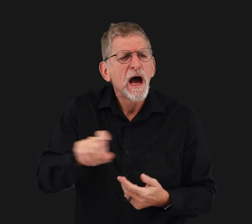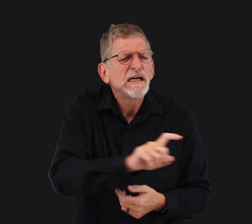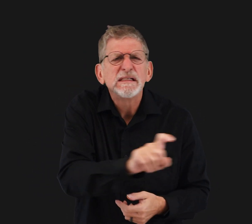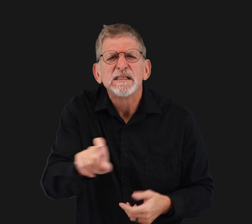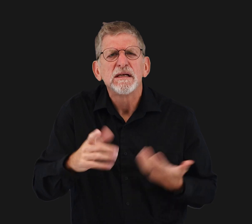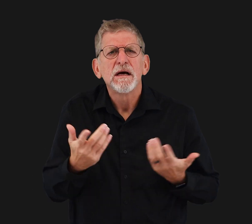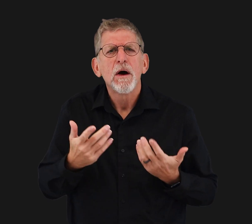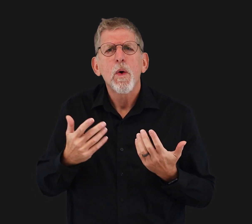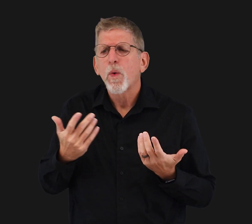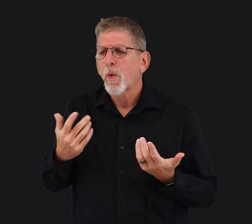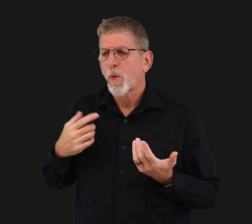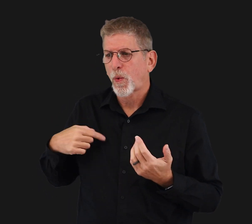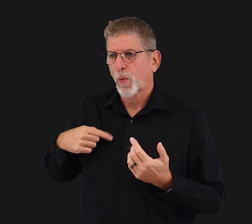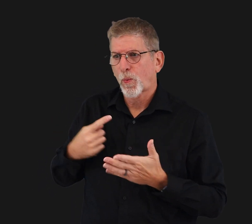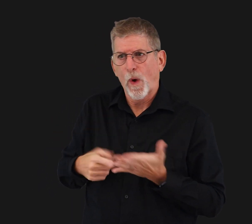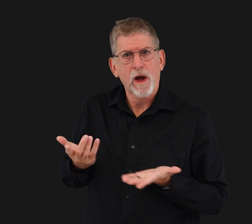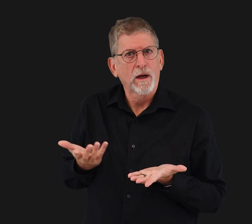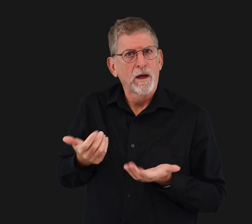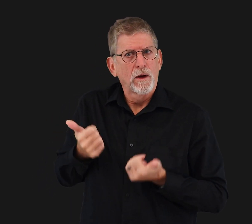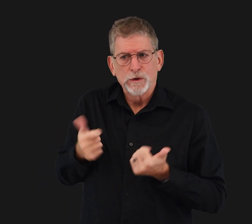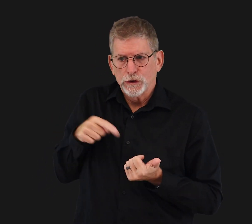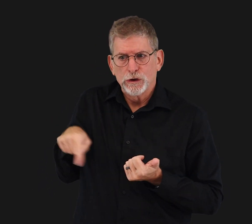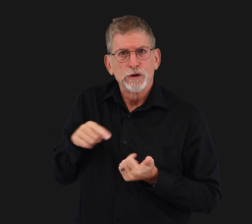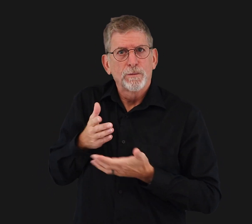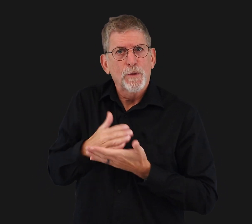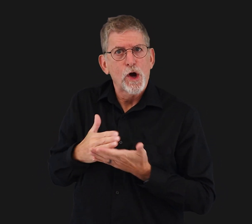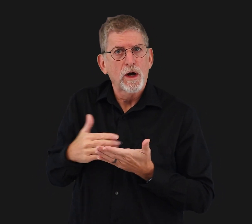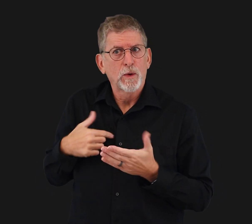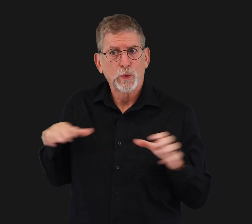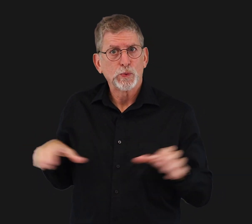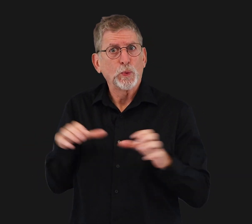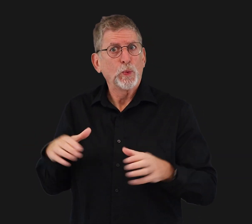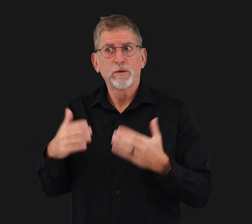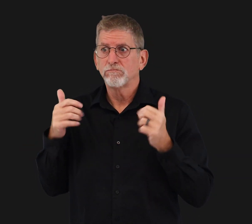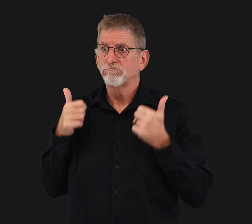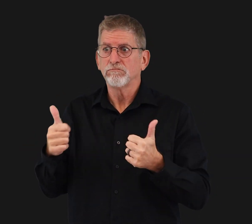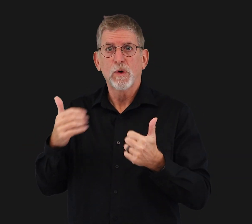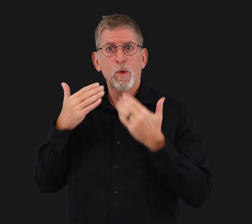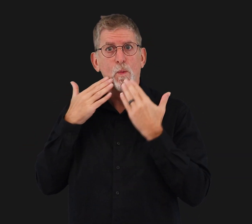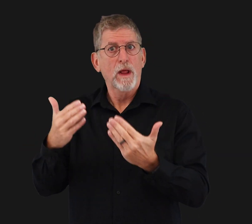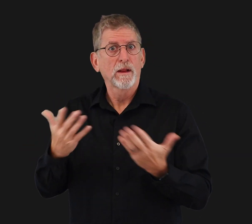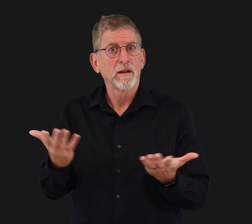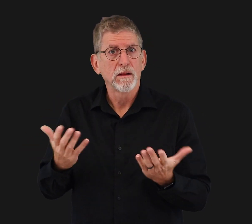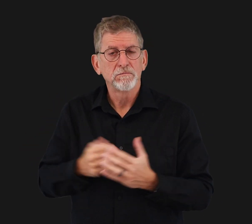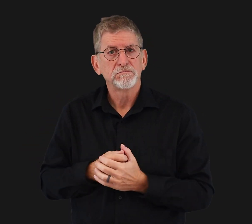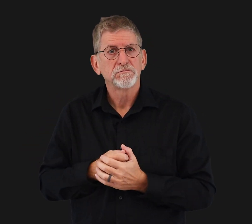• what are we doing well?